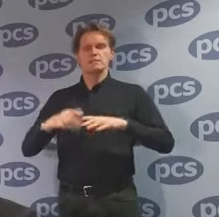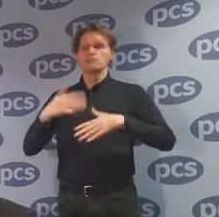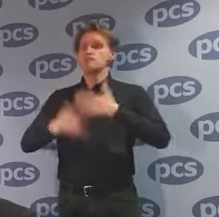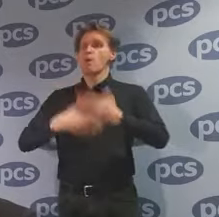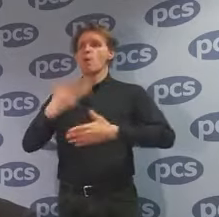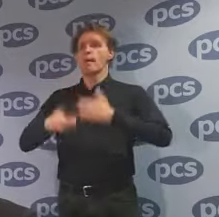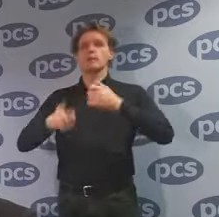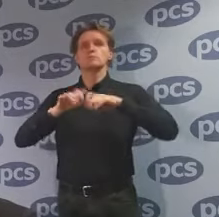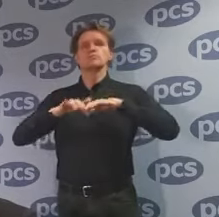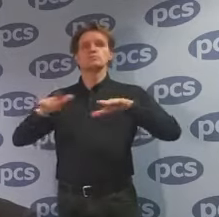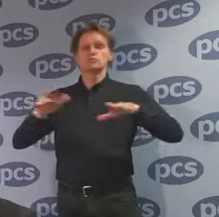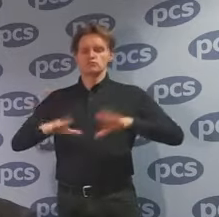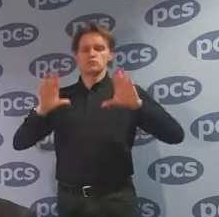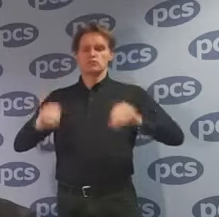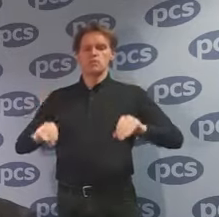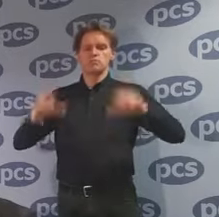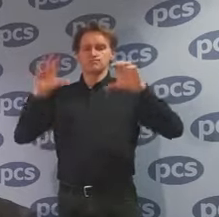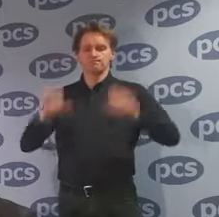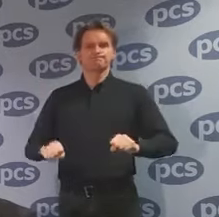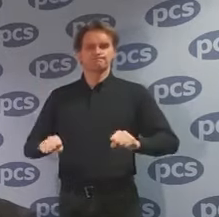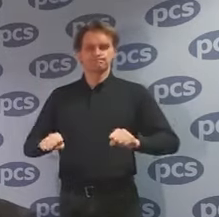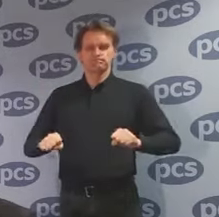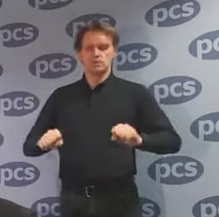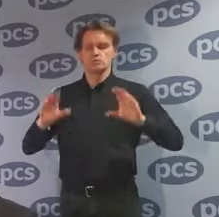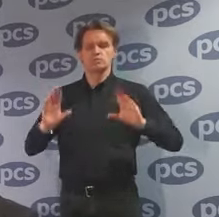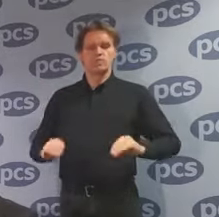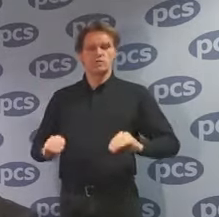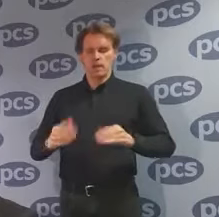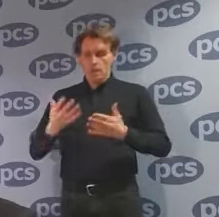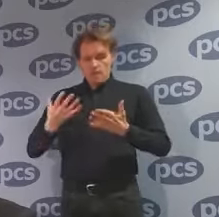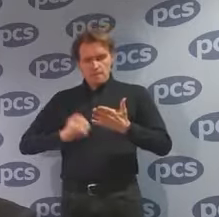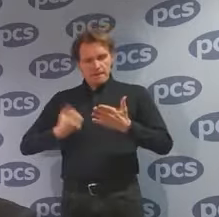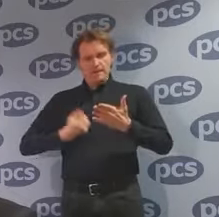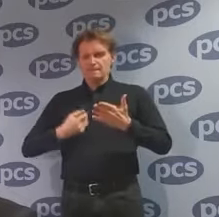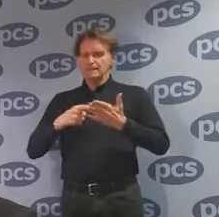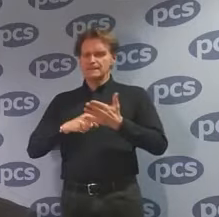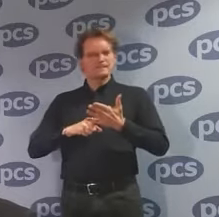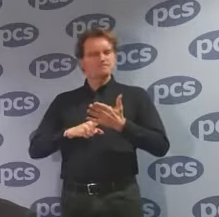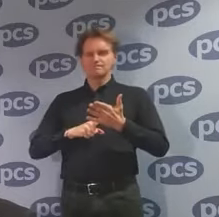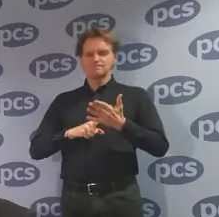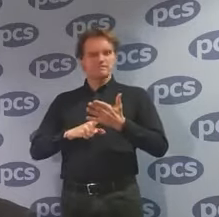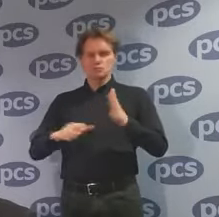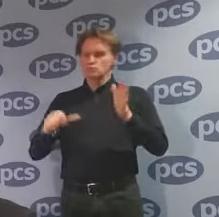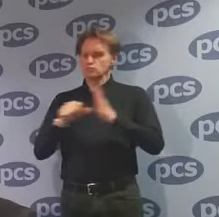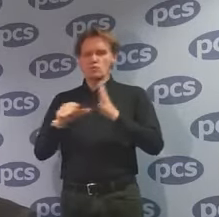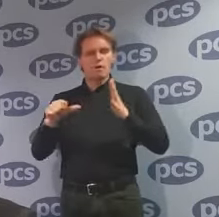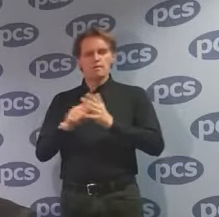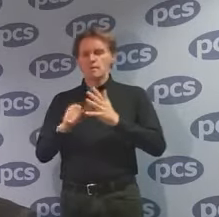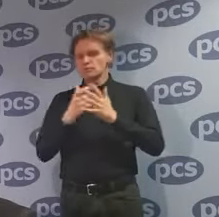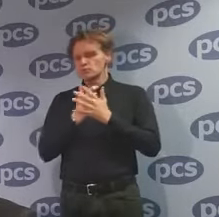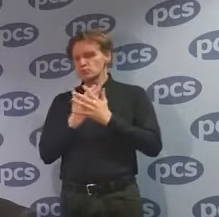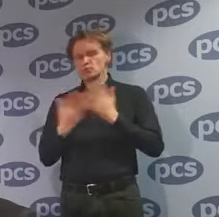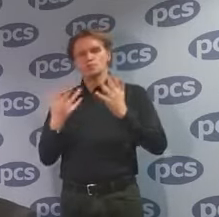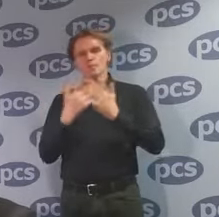we can get to grips with the real difficulties of the benefit that has been designed with so many problems and has been designed and implemented